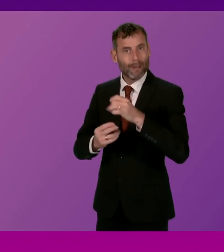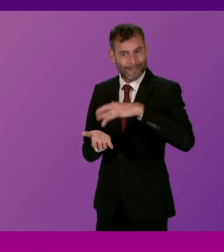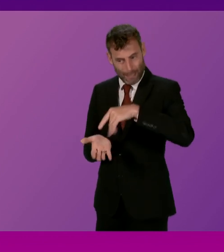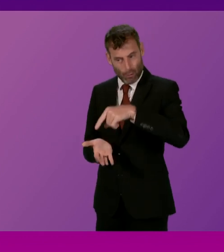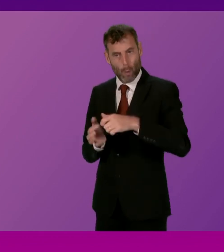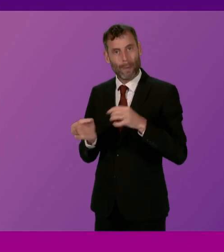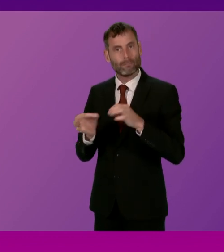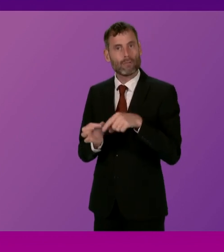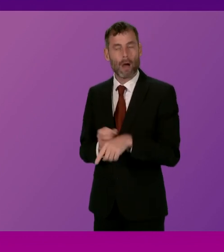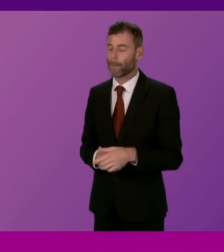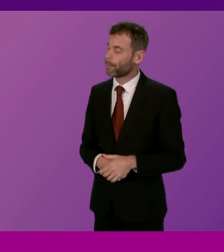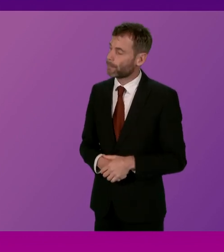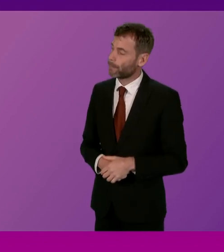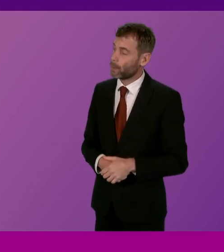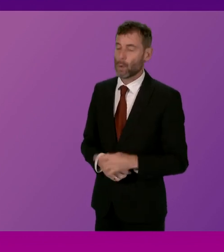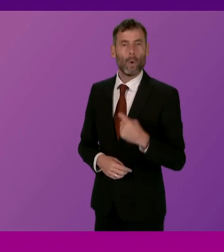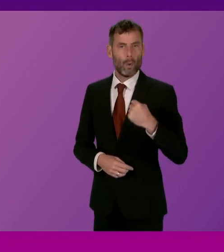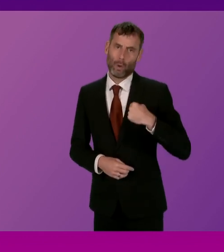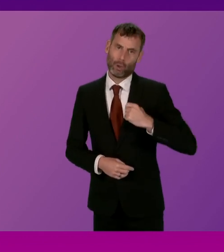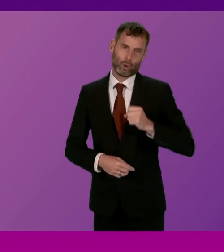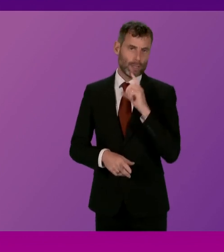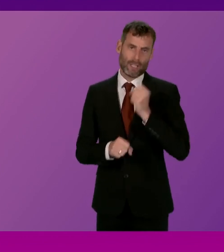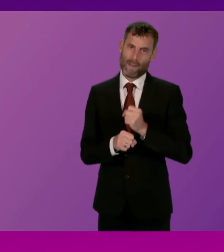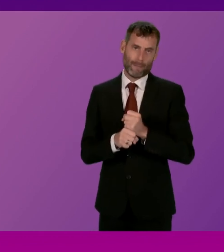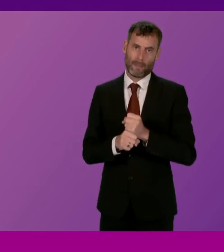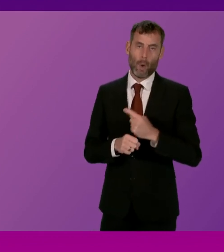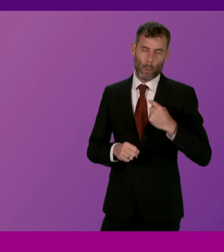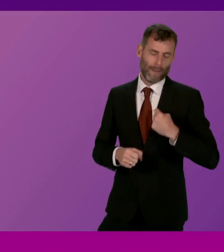It is remarkably brave—some might use a different word—of Sue Webber to stand up